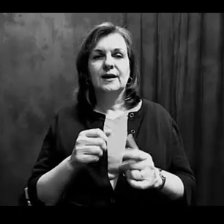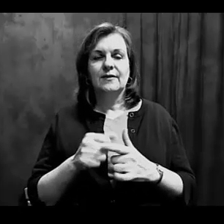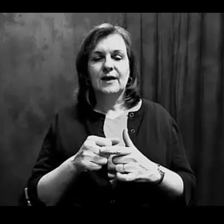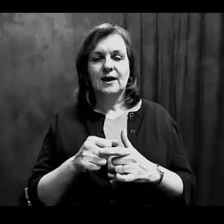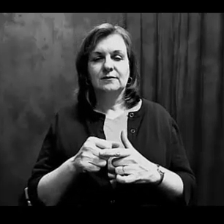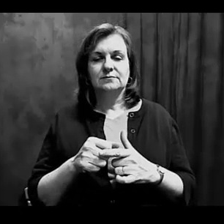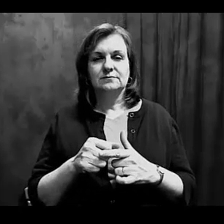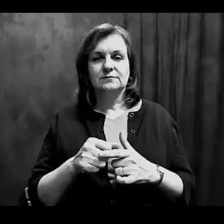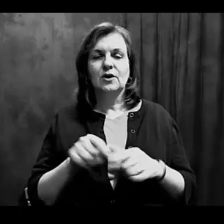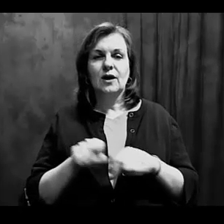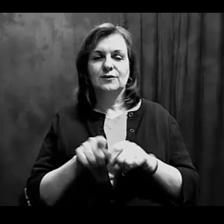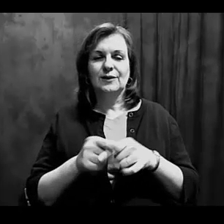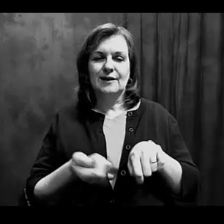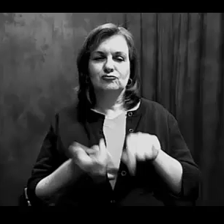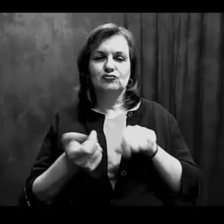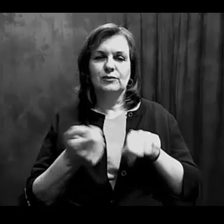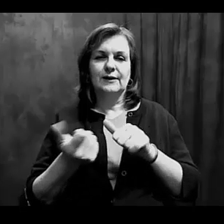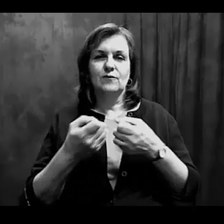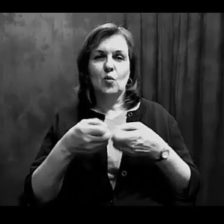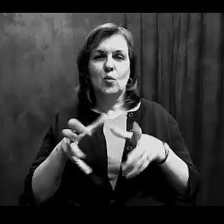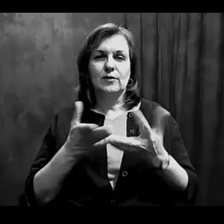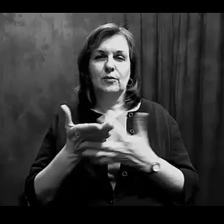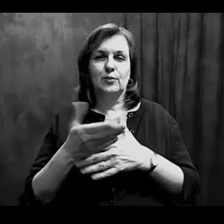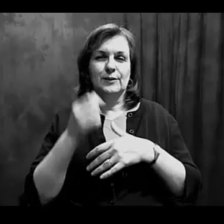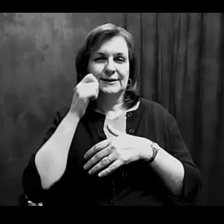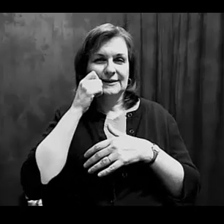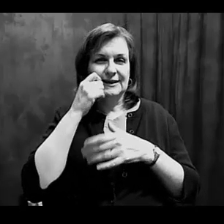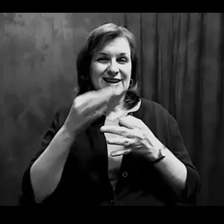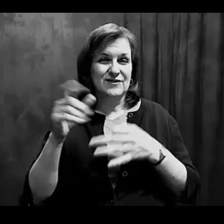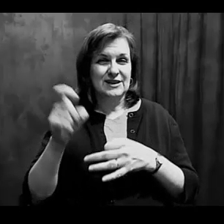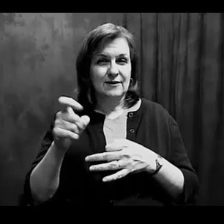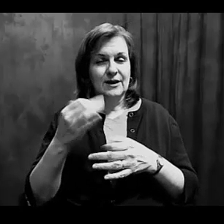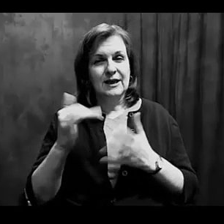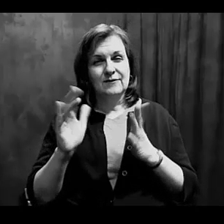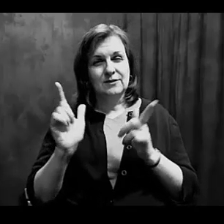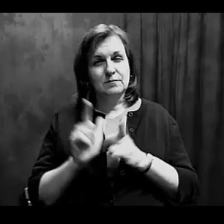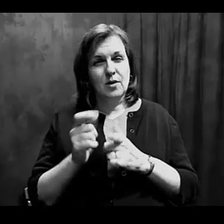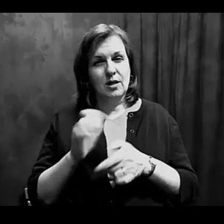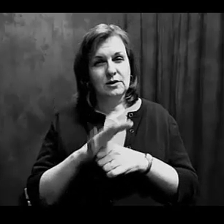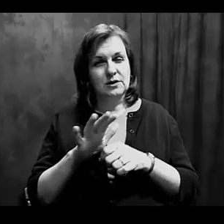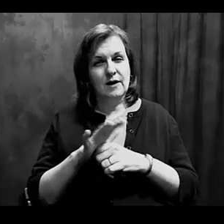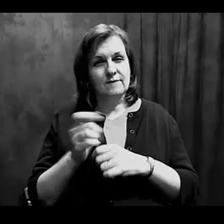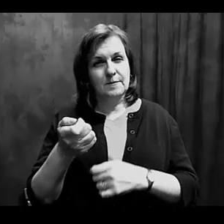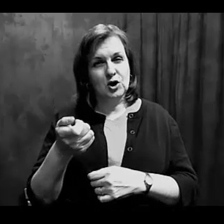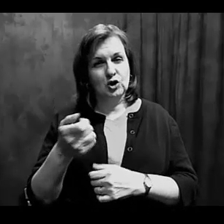it also just expels waste through its skin as needed if the particles are small enough